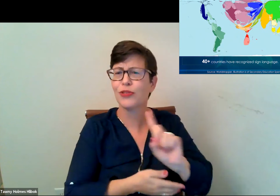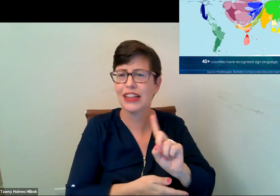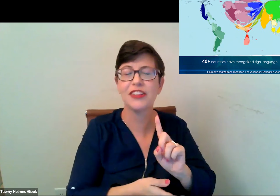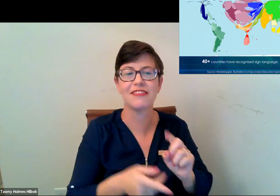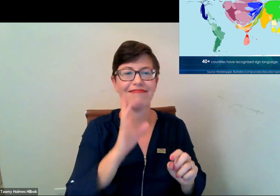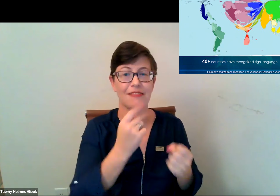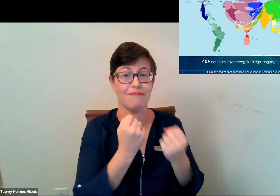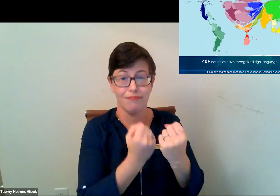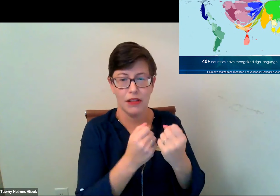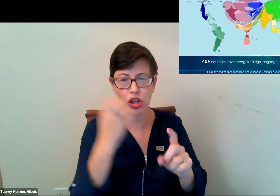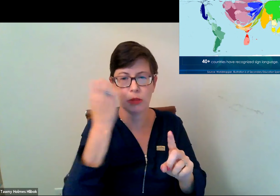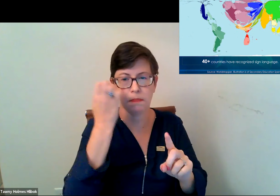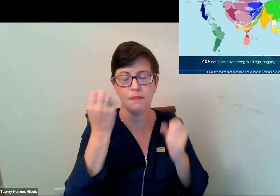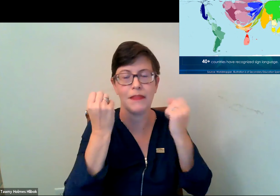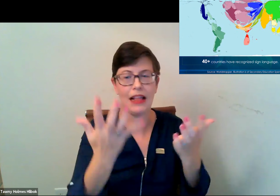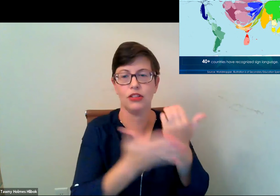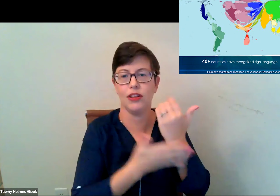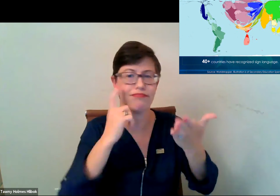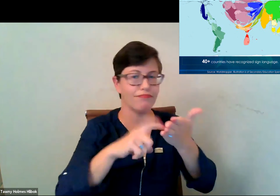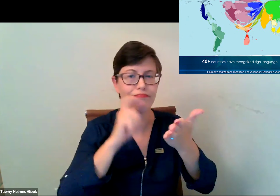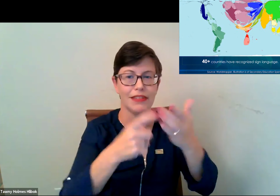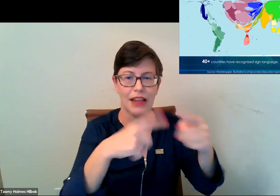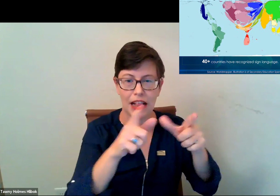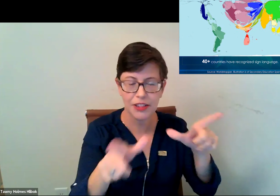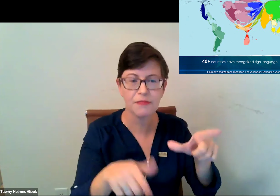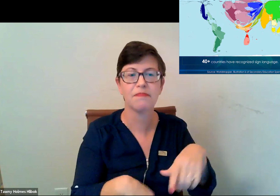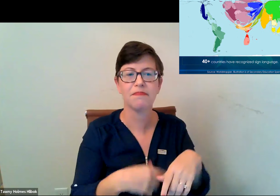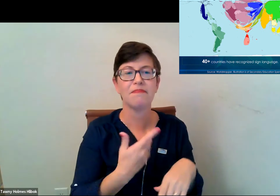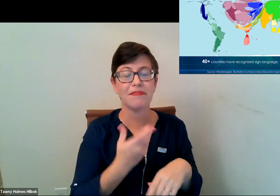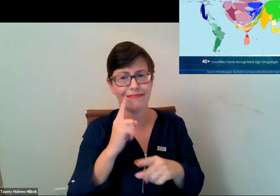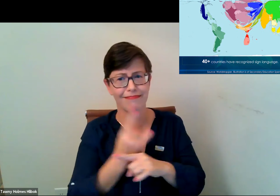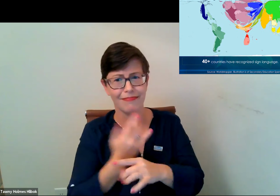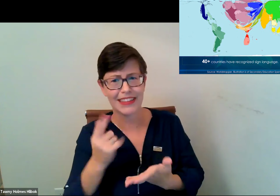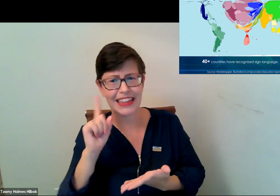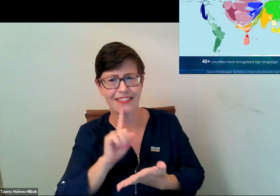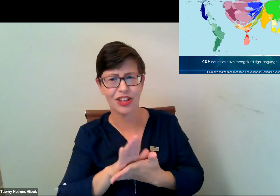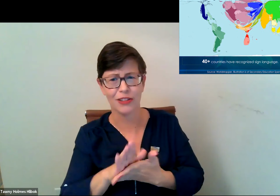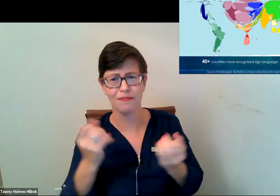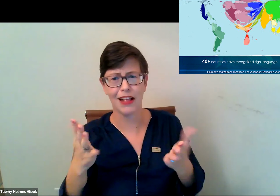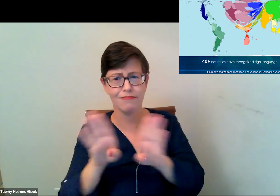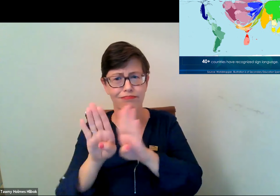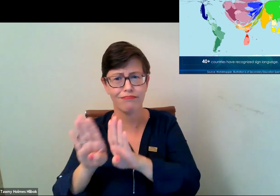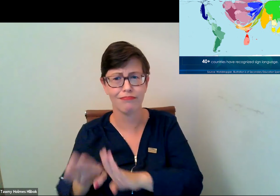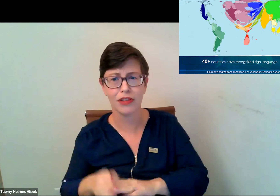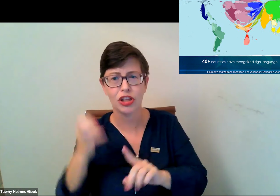So you can see those 40 plus countries and where they're located many, many of them are in Europe that strongly recommend sign languages,